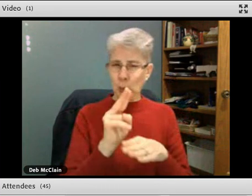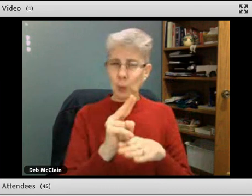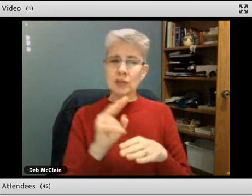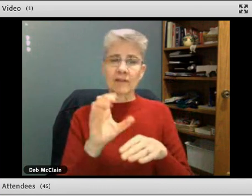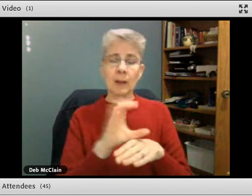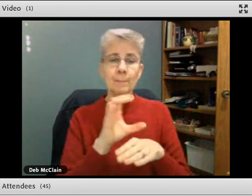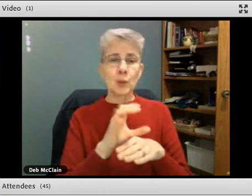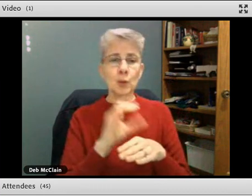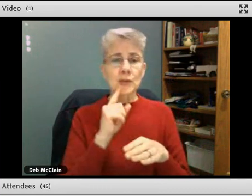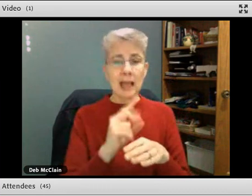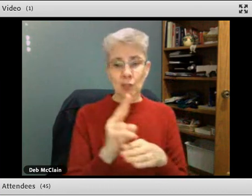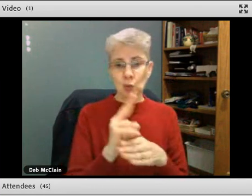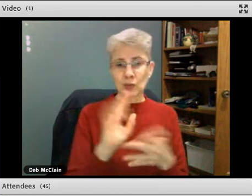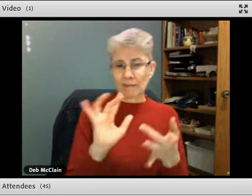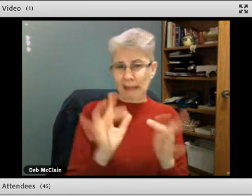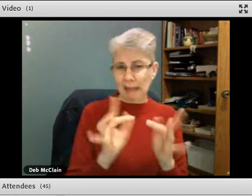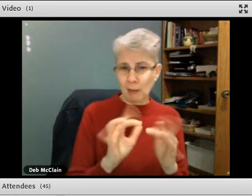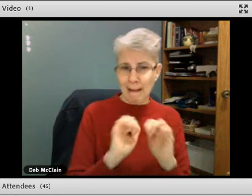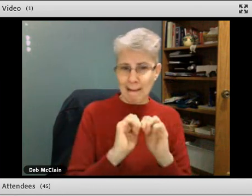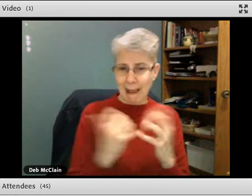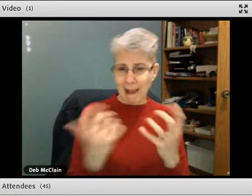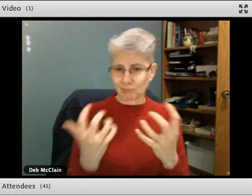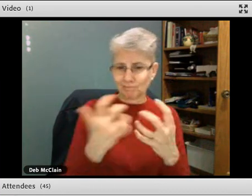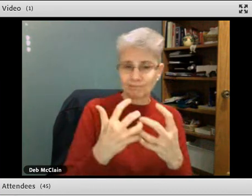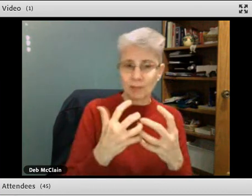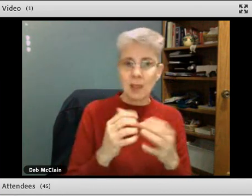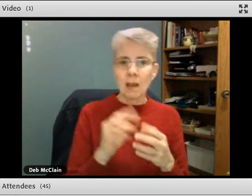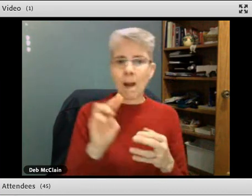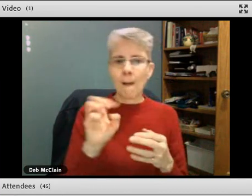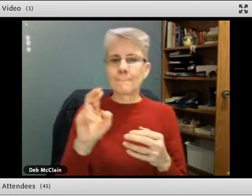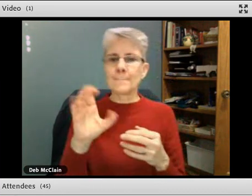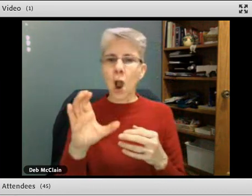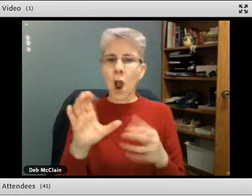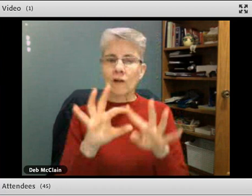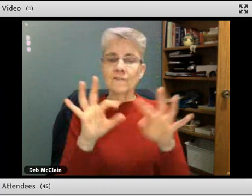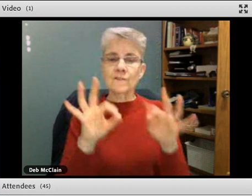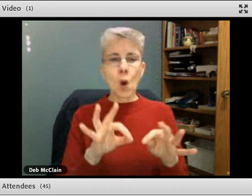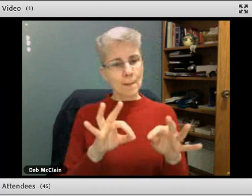And the MARC format, Avram's format,